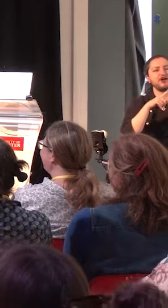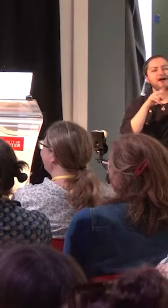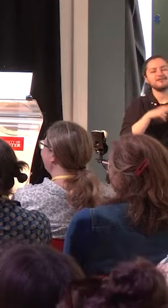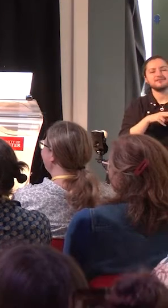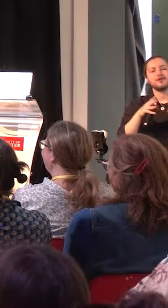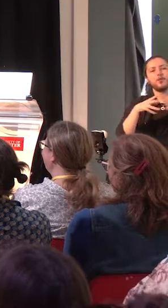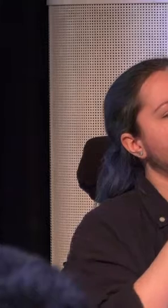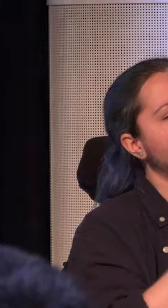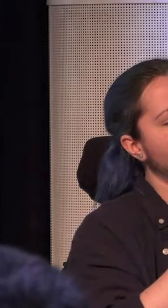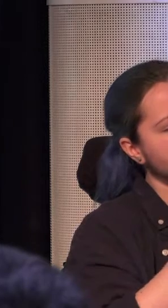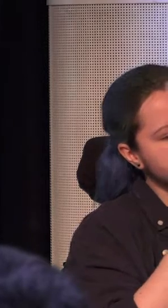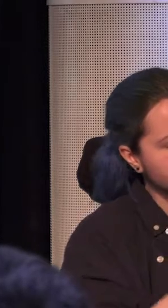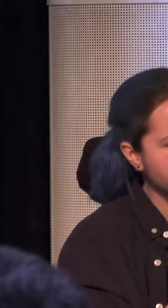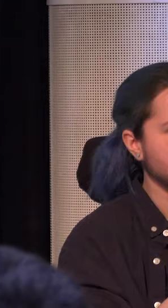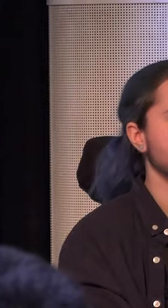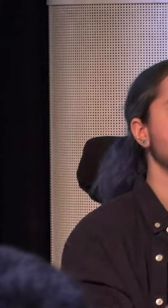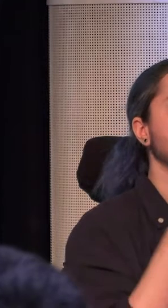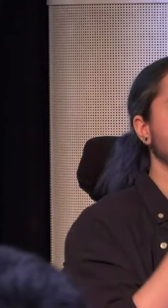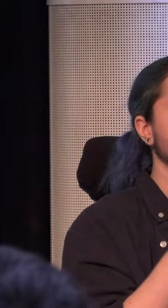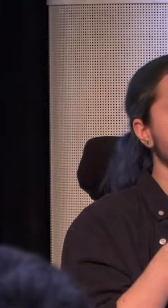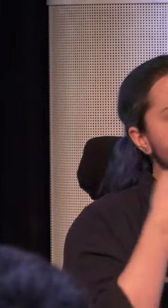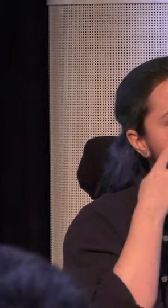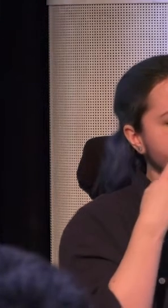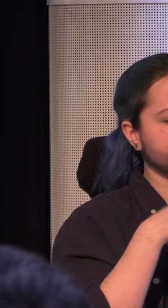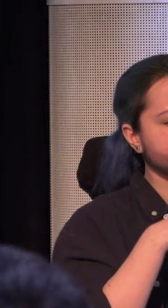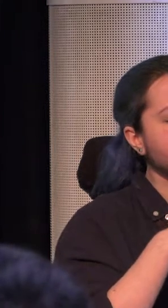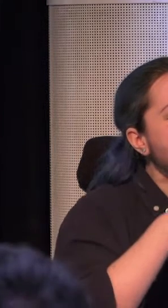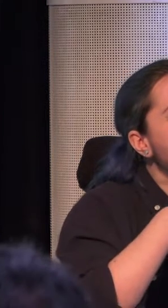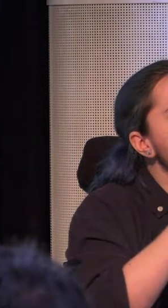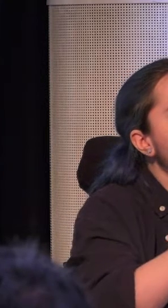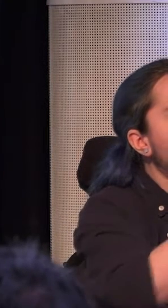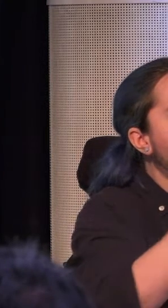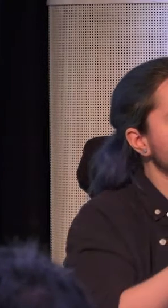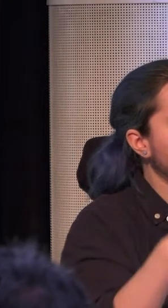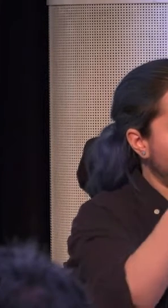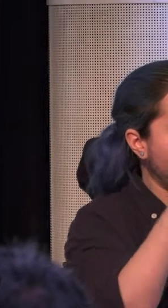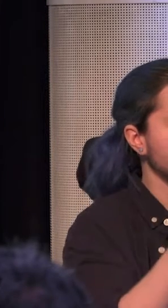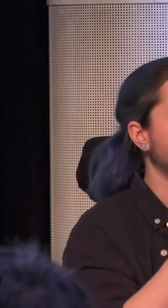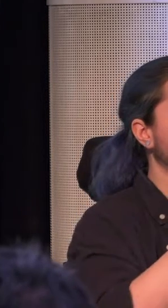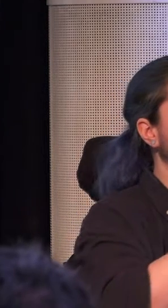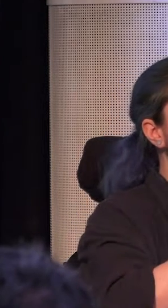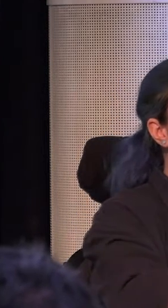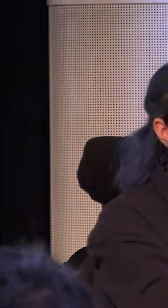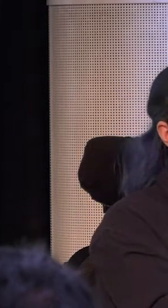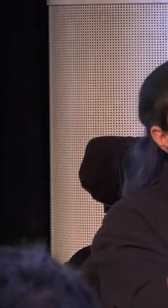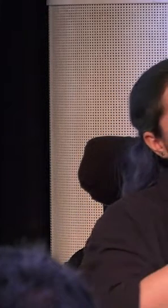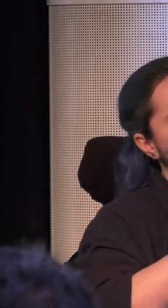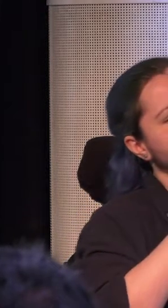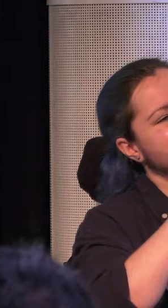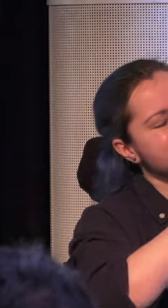She expanded our journey, undertaking Explore Arts Award with both Key Stage 2 and Key Stage 3 students.